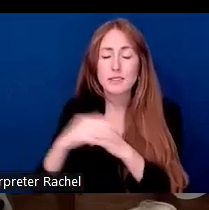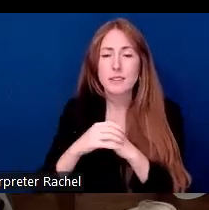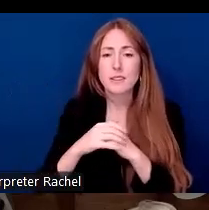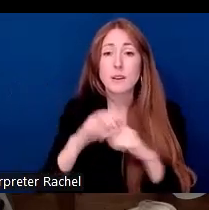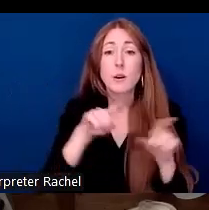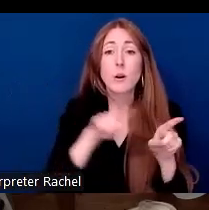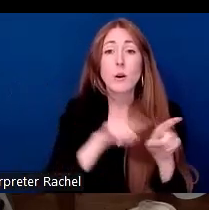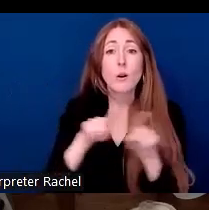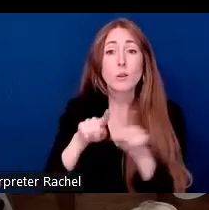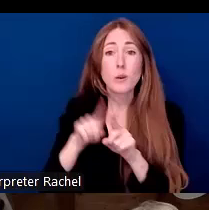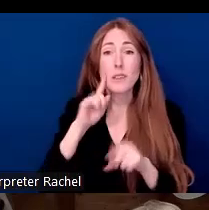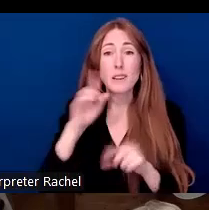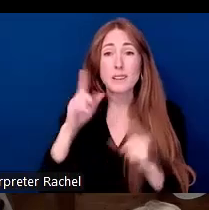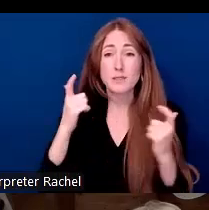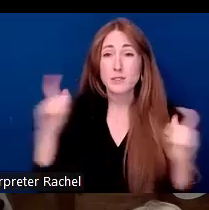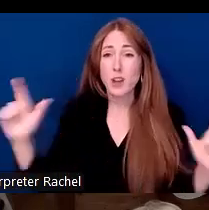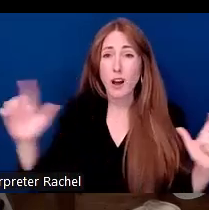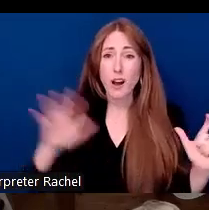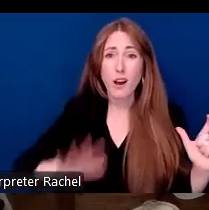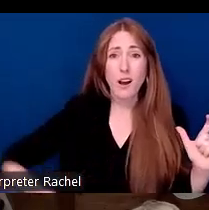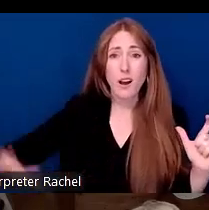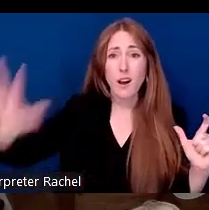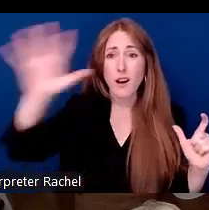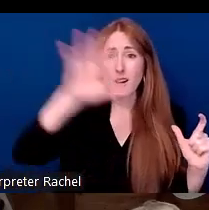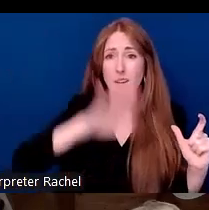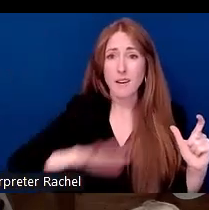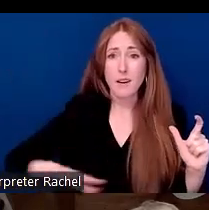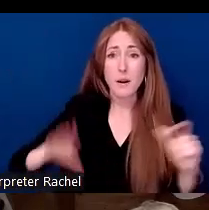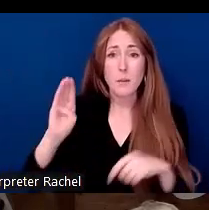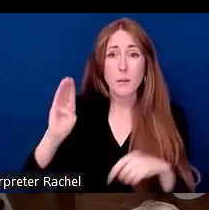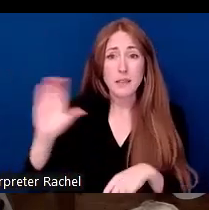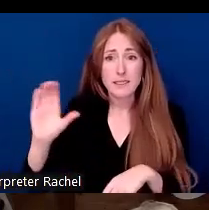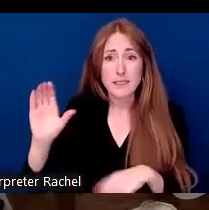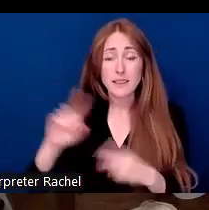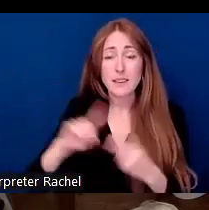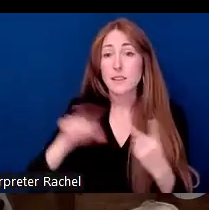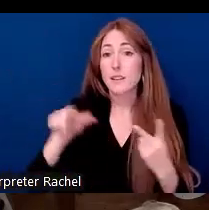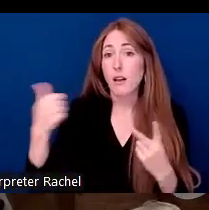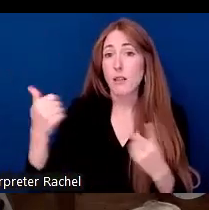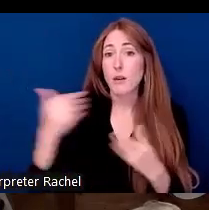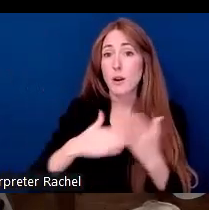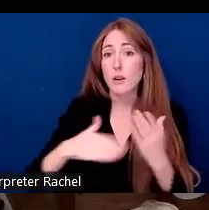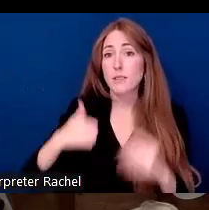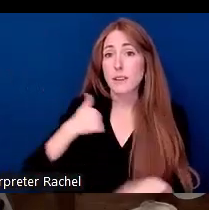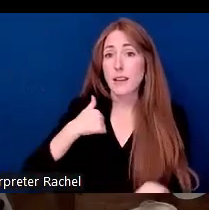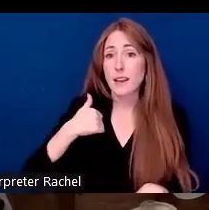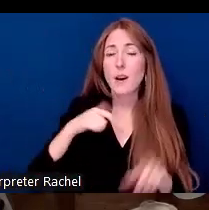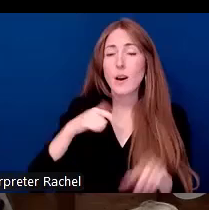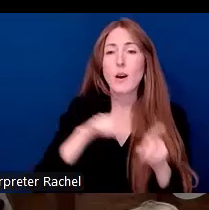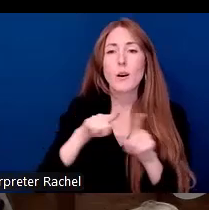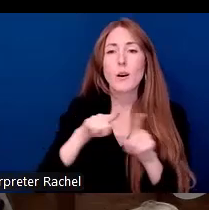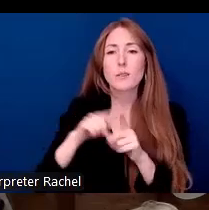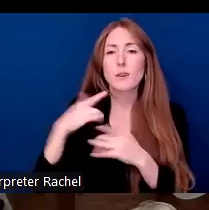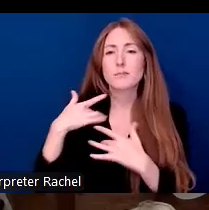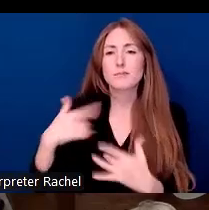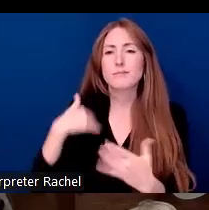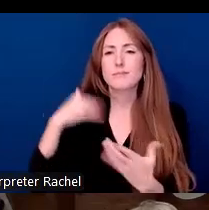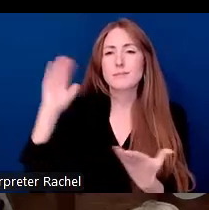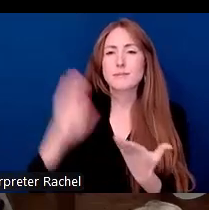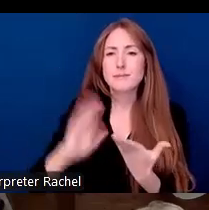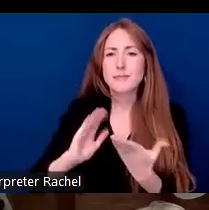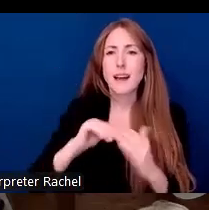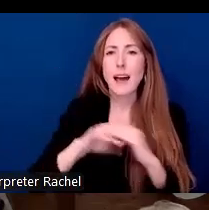areas in BC and also in many other parts of Canada also tend to have less access to affordable high